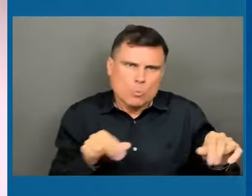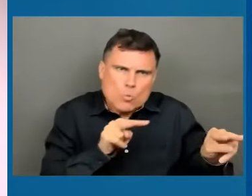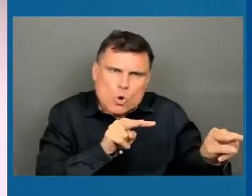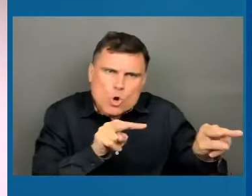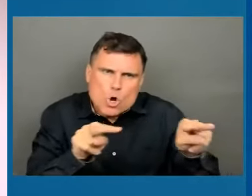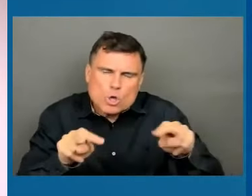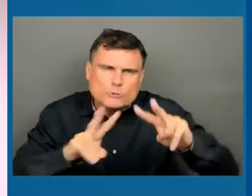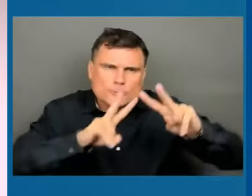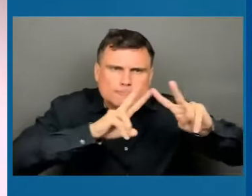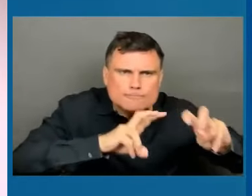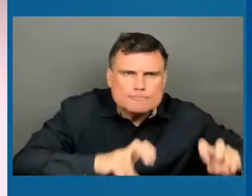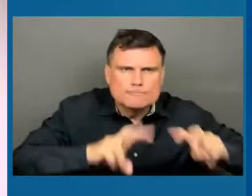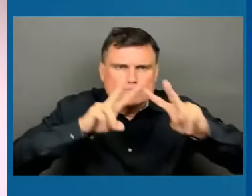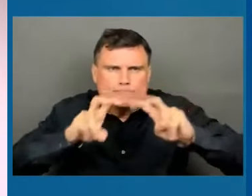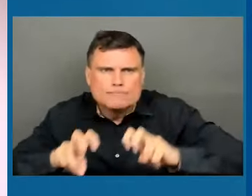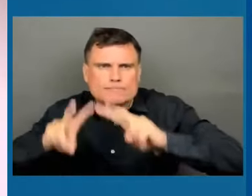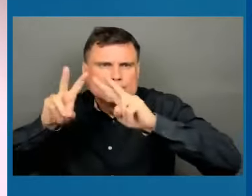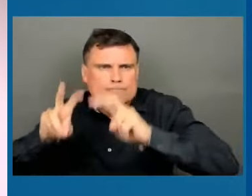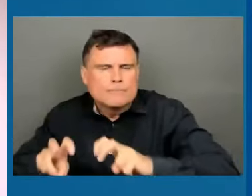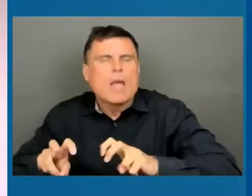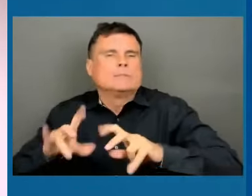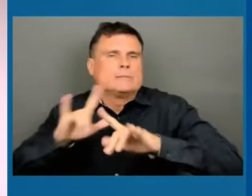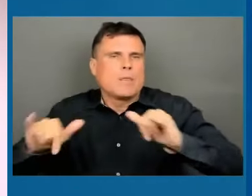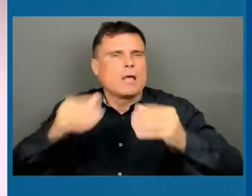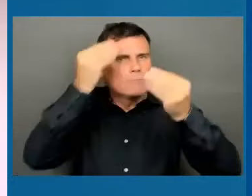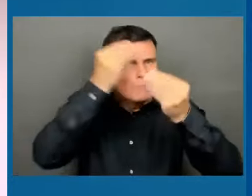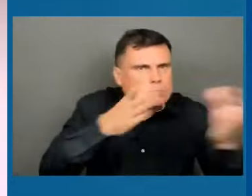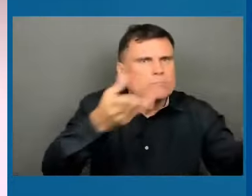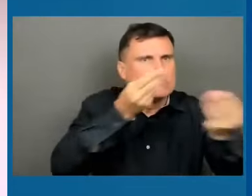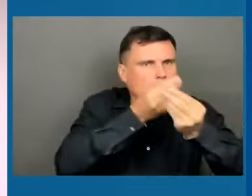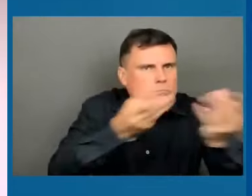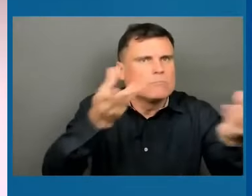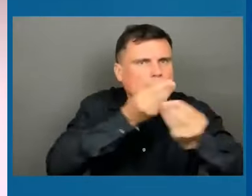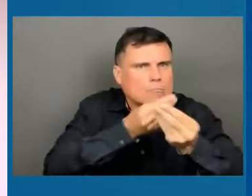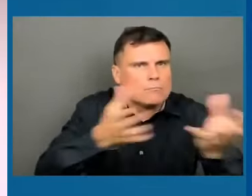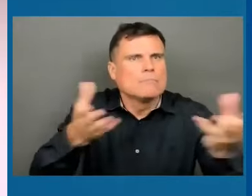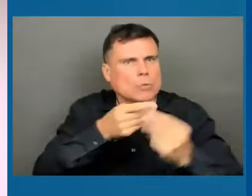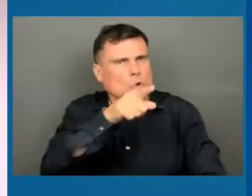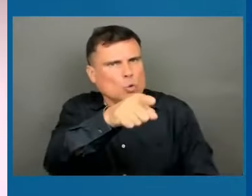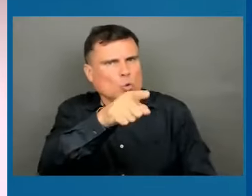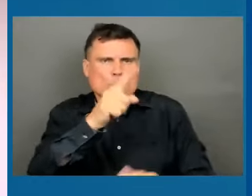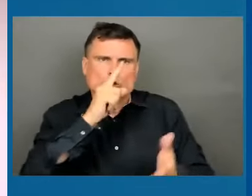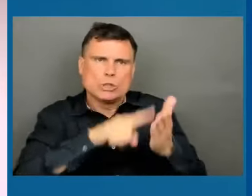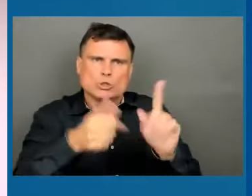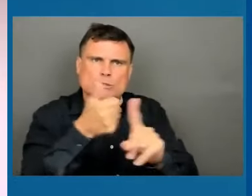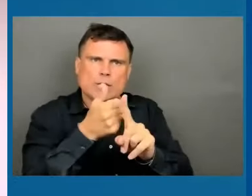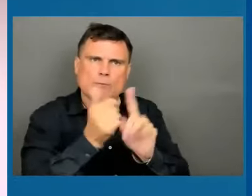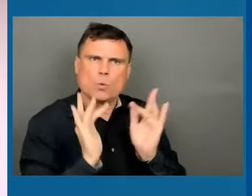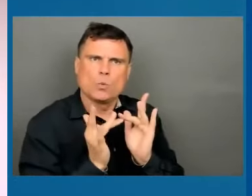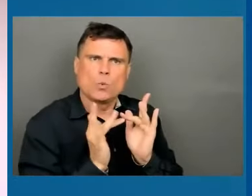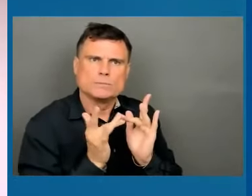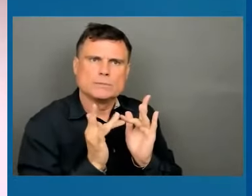forecast center is available at